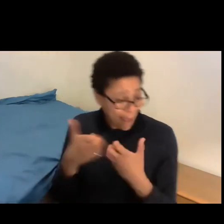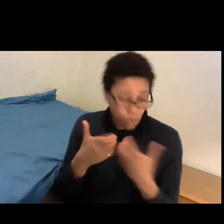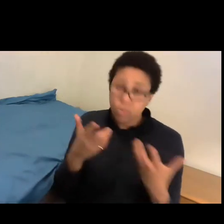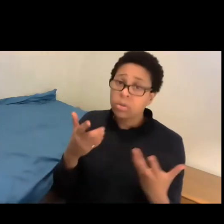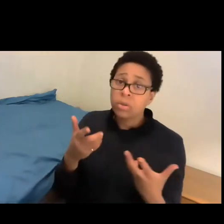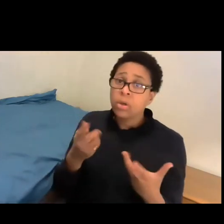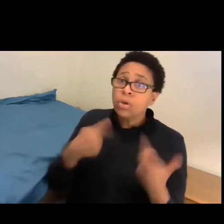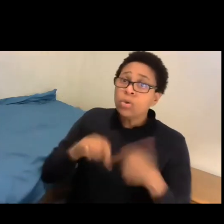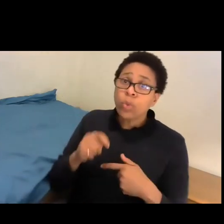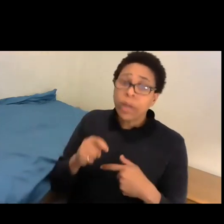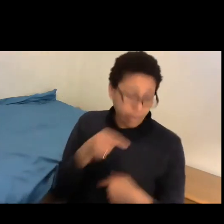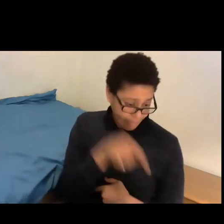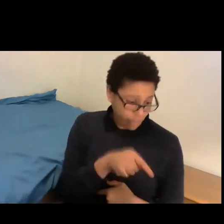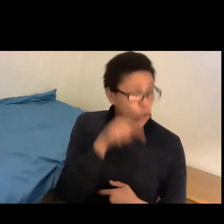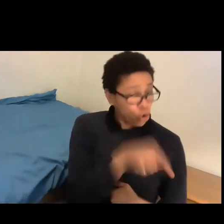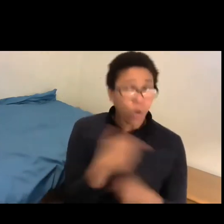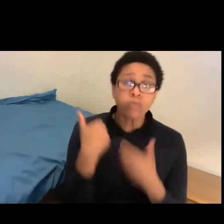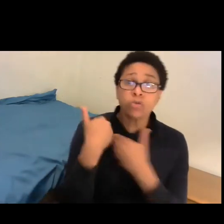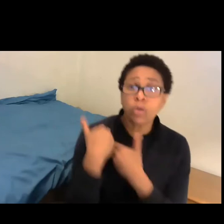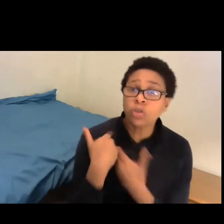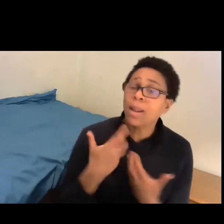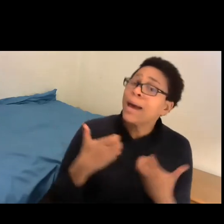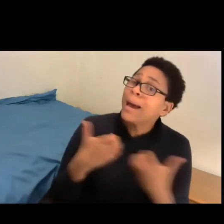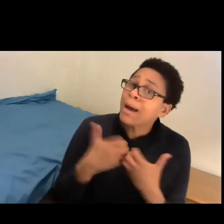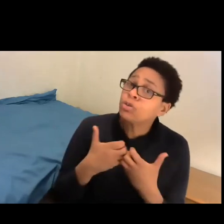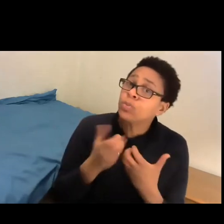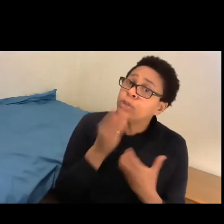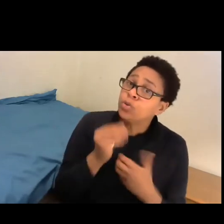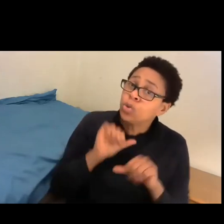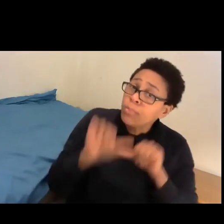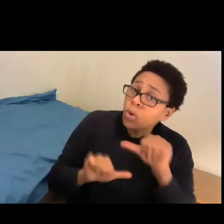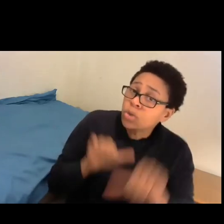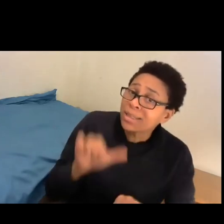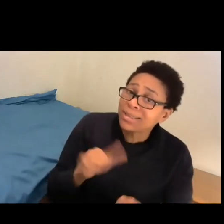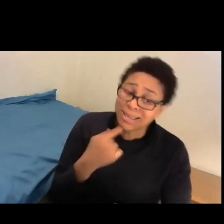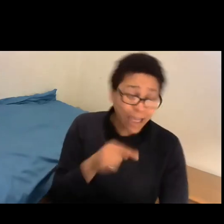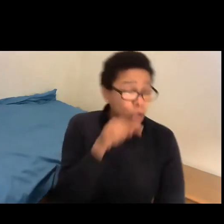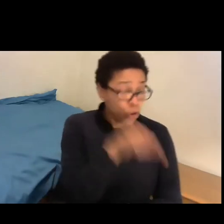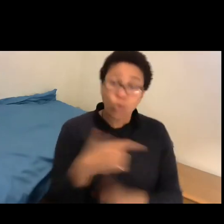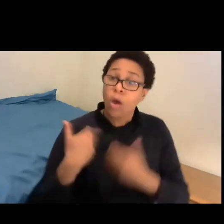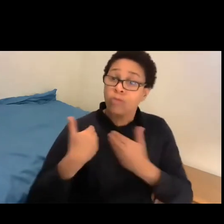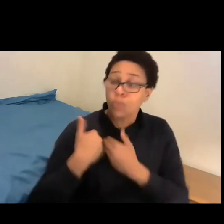now, act on this through a r bust legal framework, this is what people are still tryi g to figure out. So I you kn